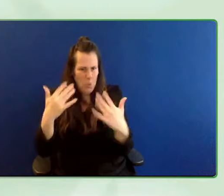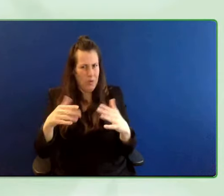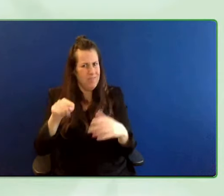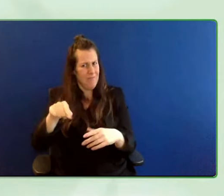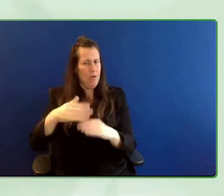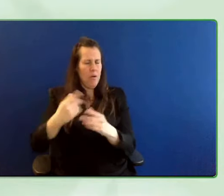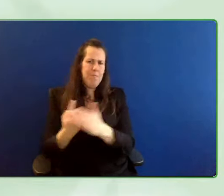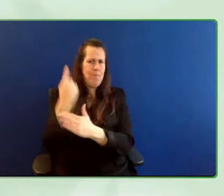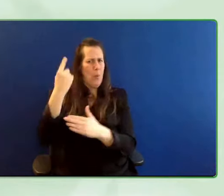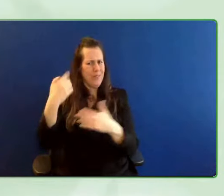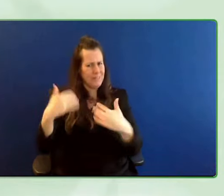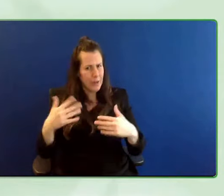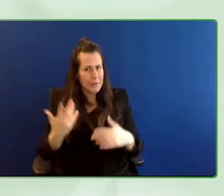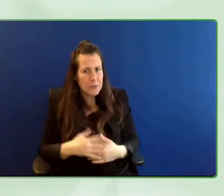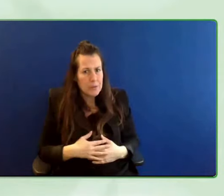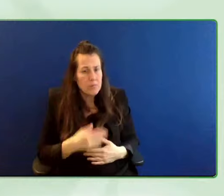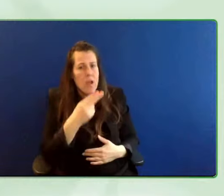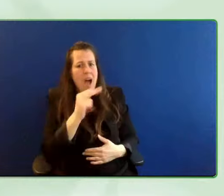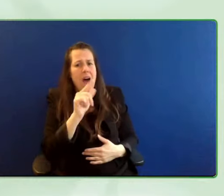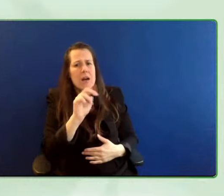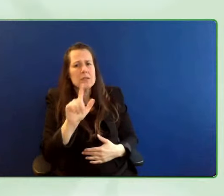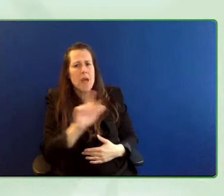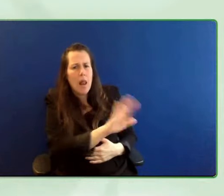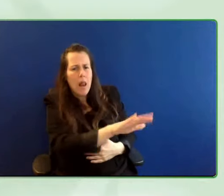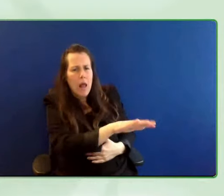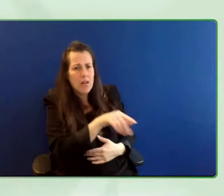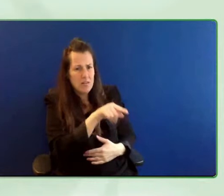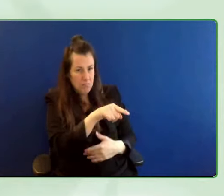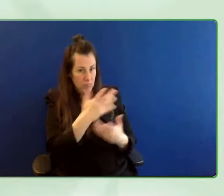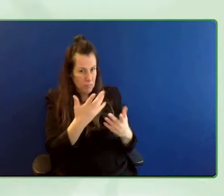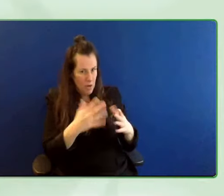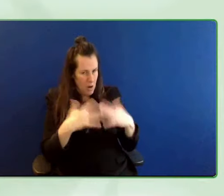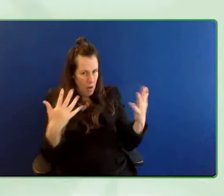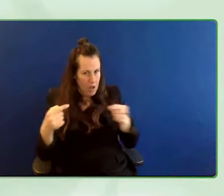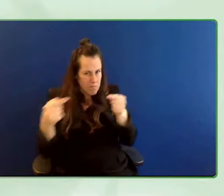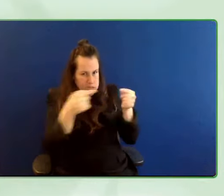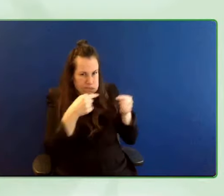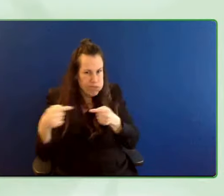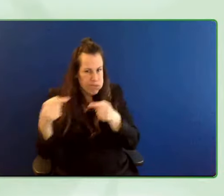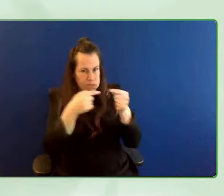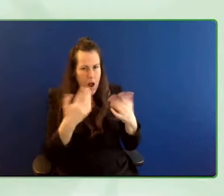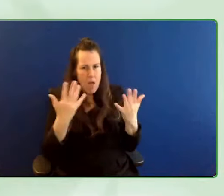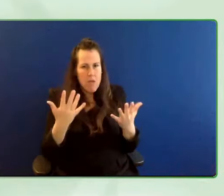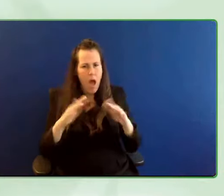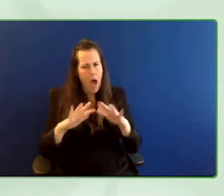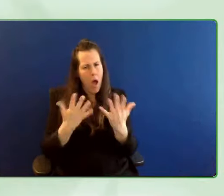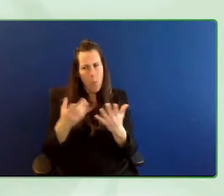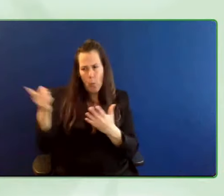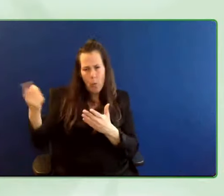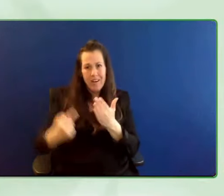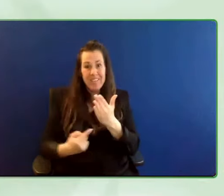caregivers and patients are receiving the help they need in the modern age? That's a great question, Ambassador.